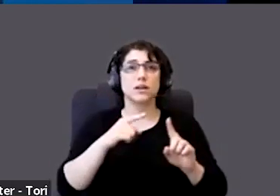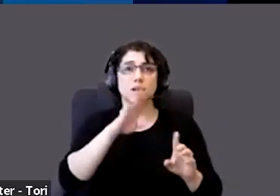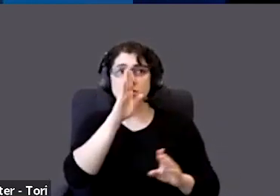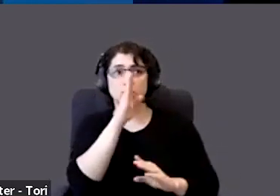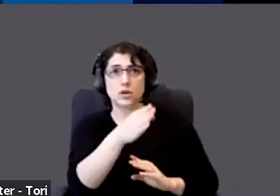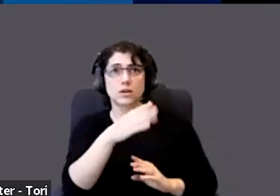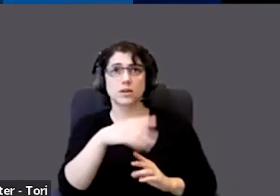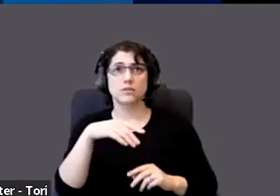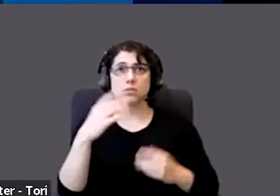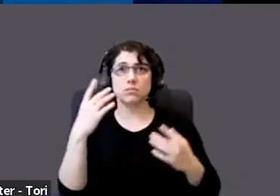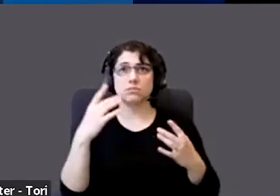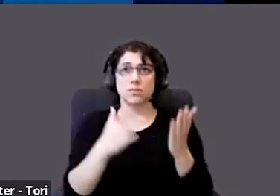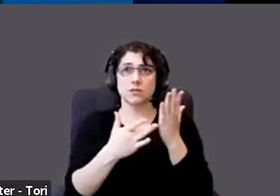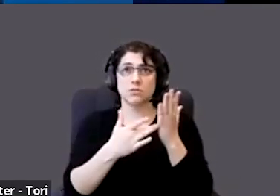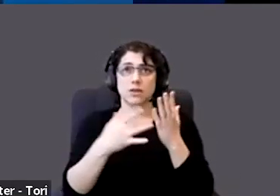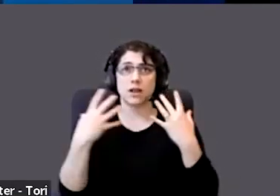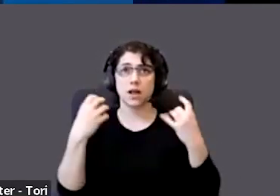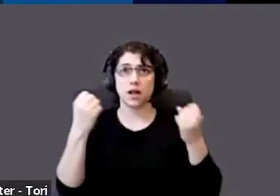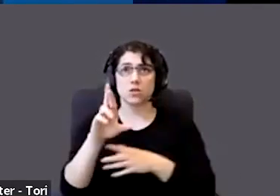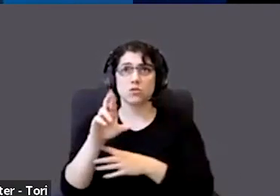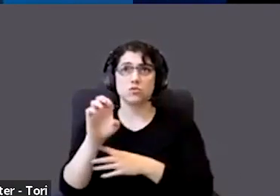but it does include information about the patients,